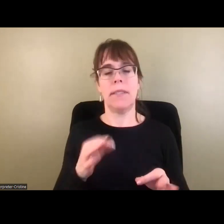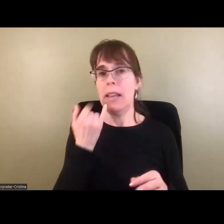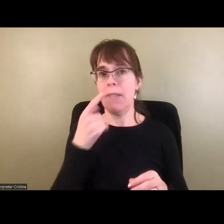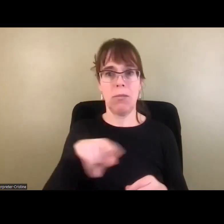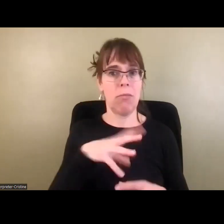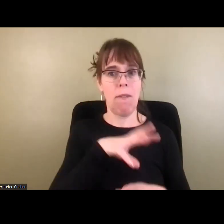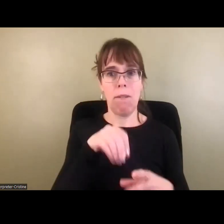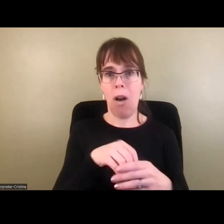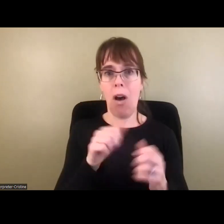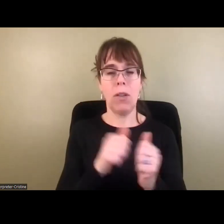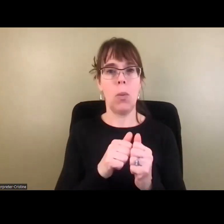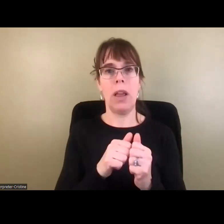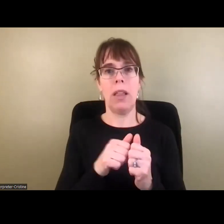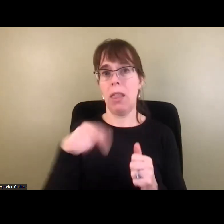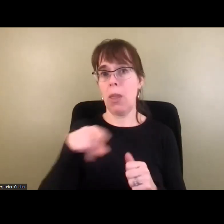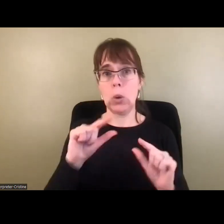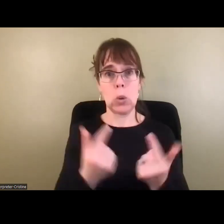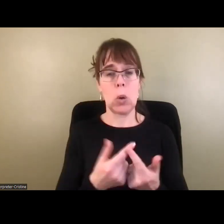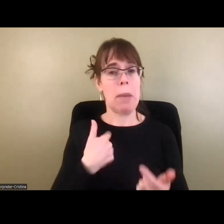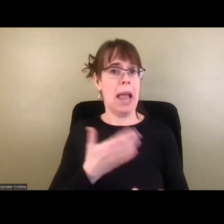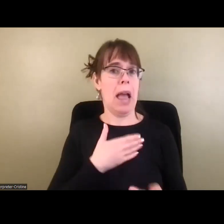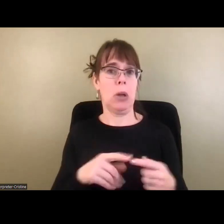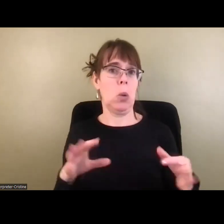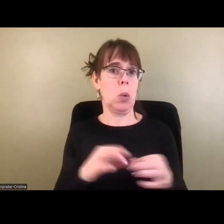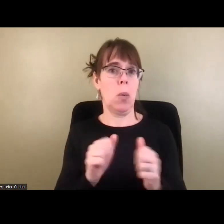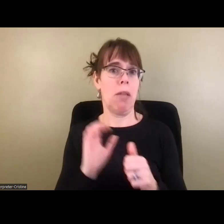involved with those groups, I'm happy to connect you with our policy team as well.